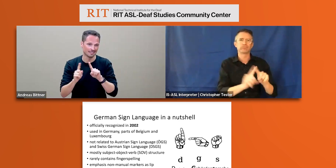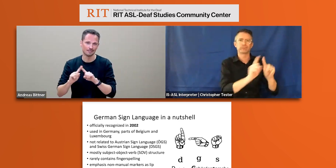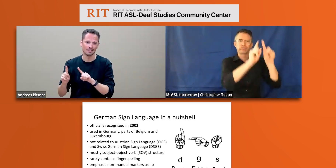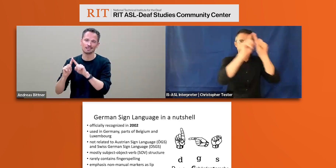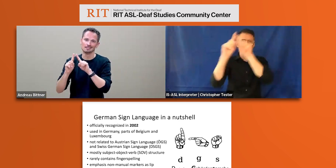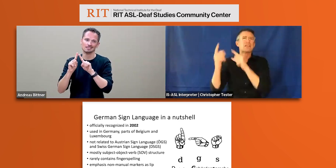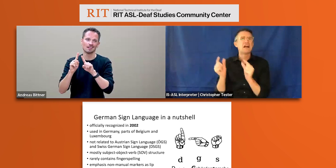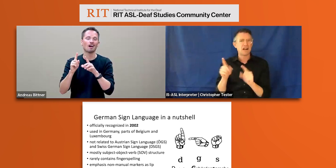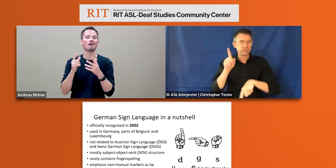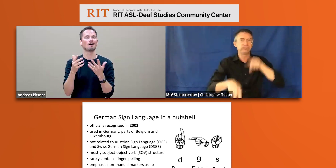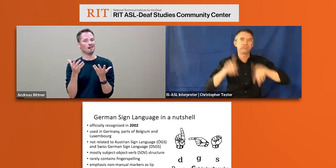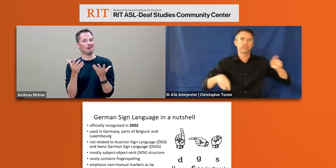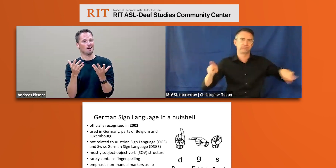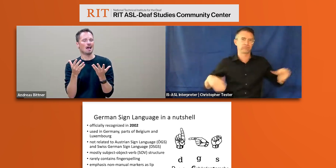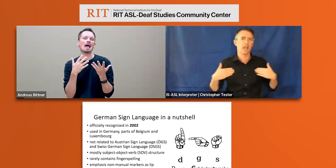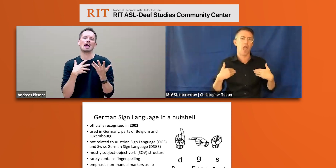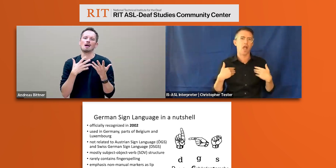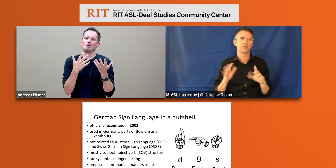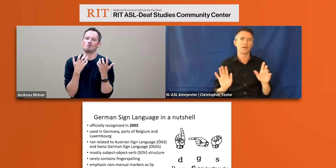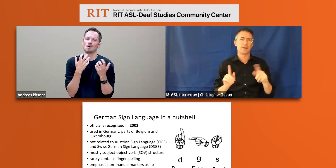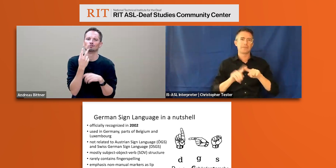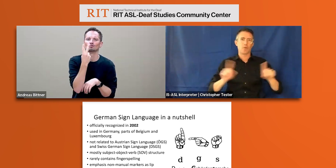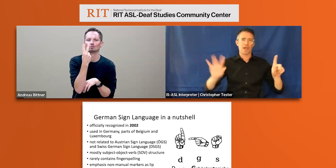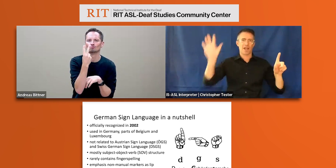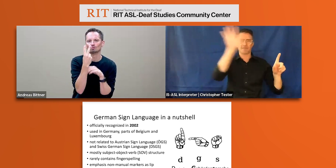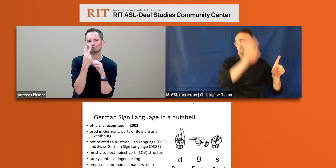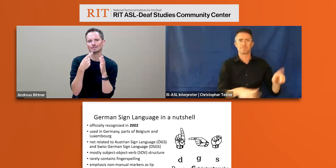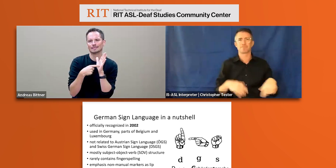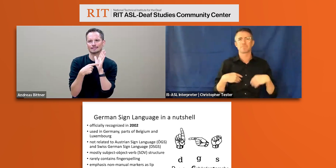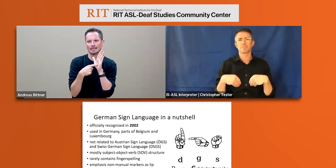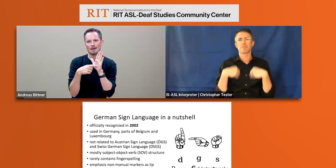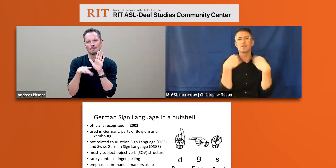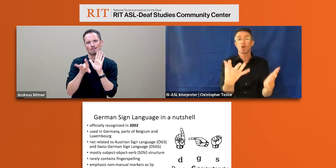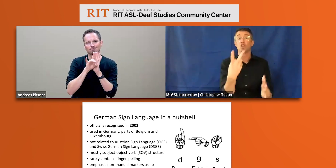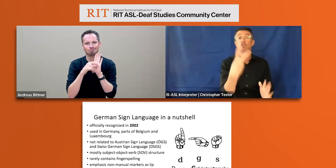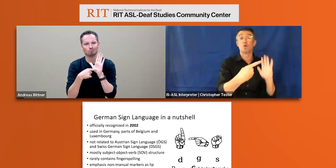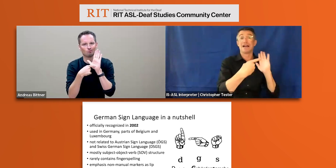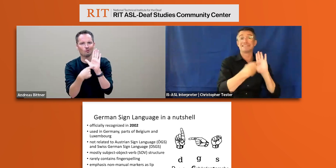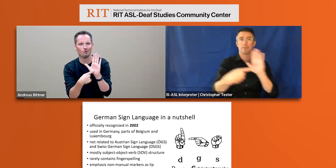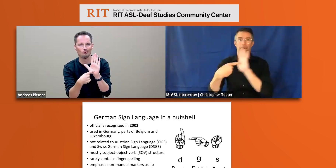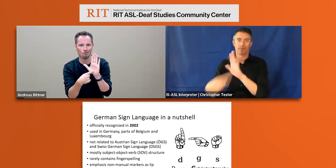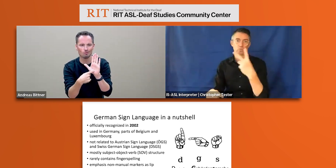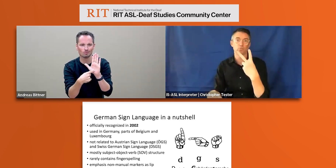there are regional sign differences, of course.